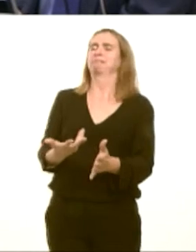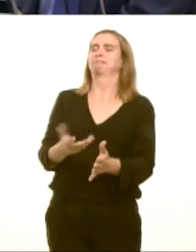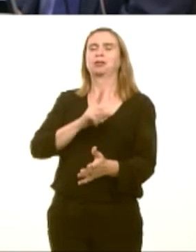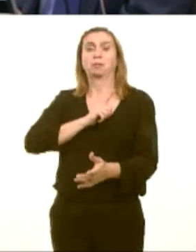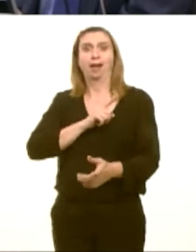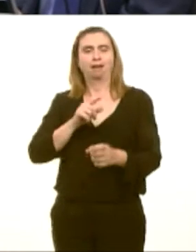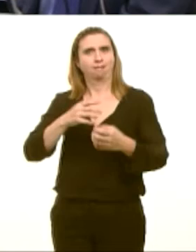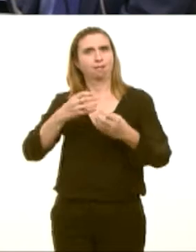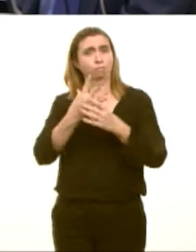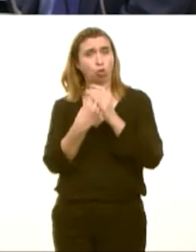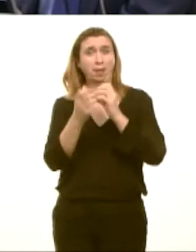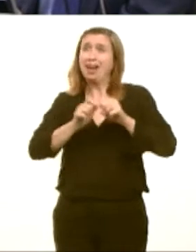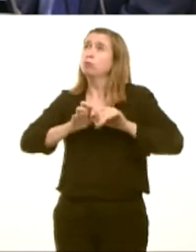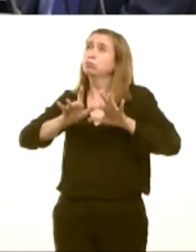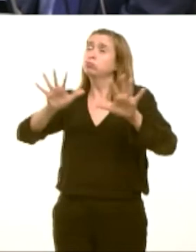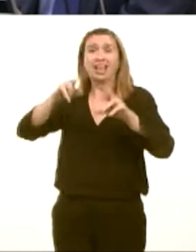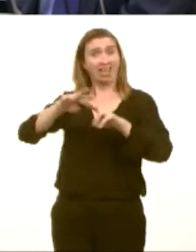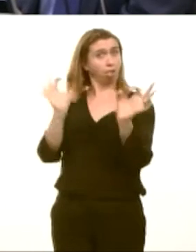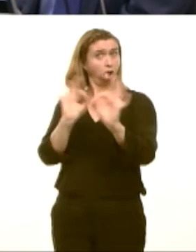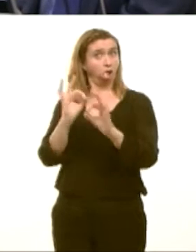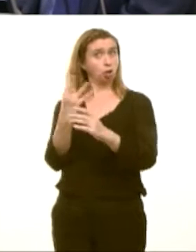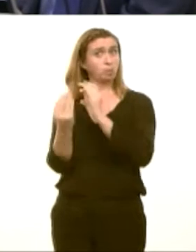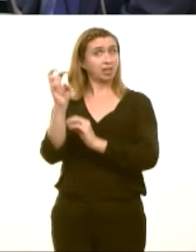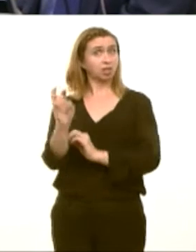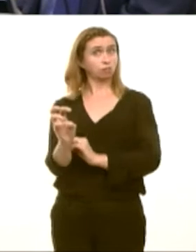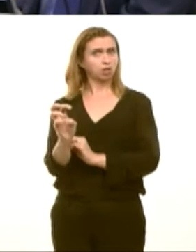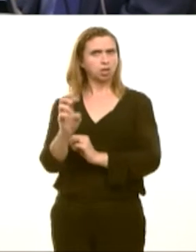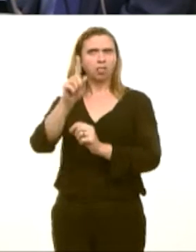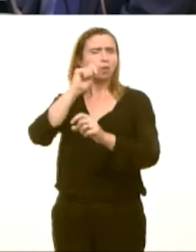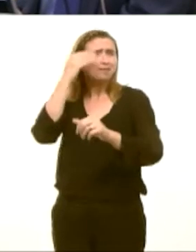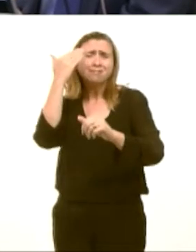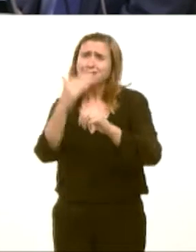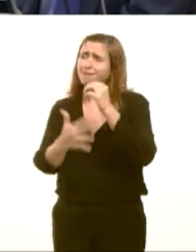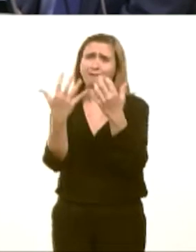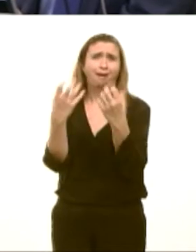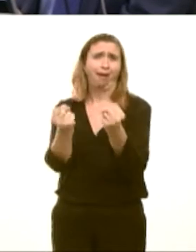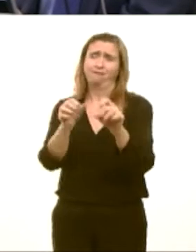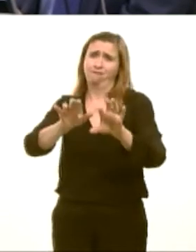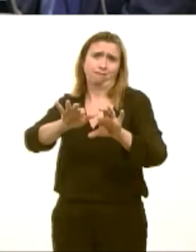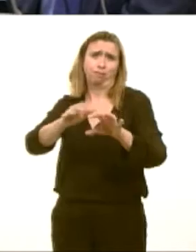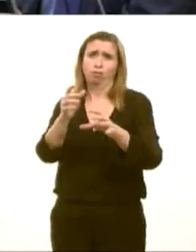of broadband to areas of Wales that would never have had broadband if it wasnít for the proactive work carried out by Welsh Government.